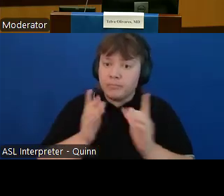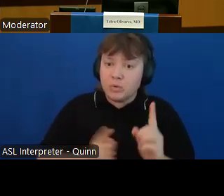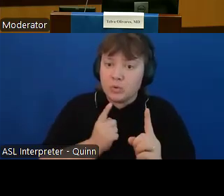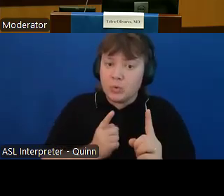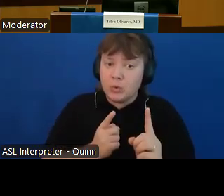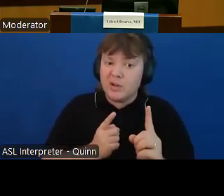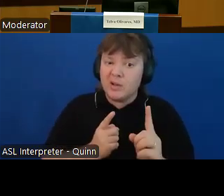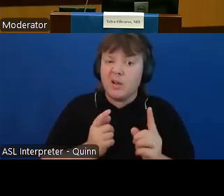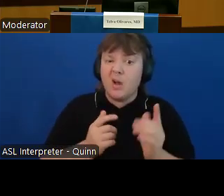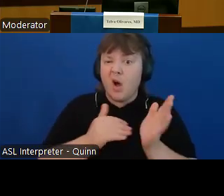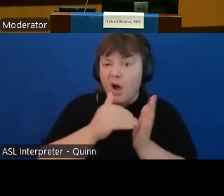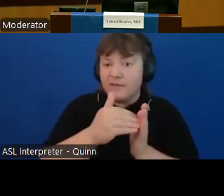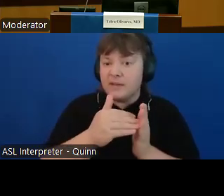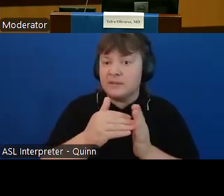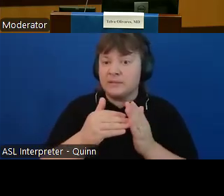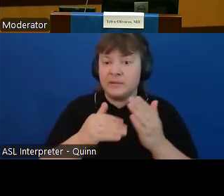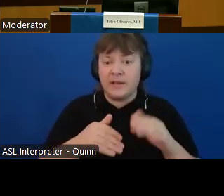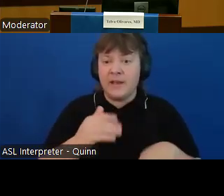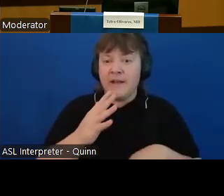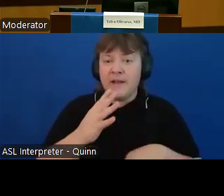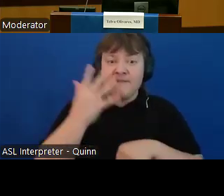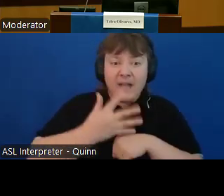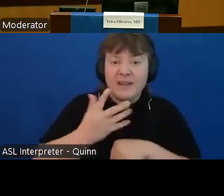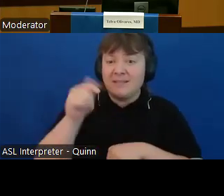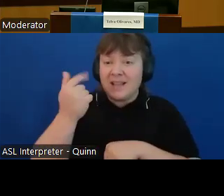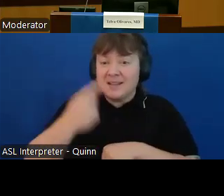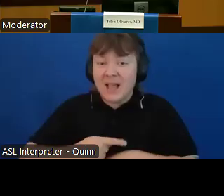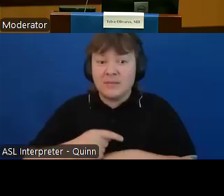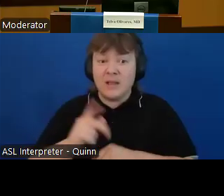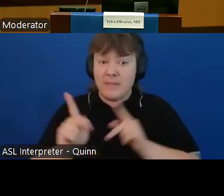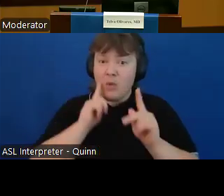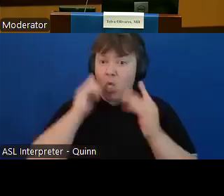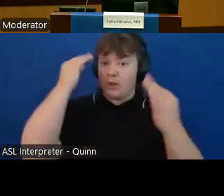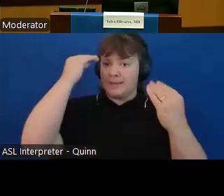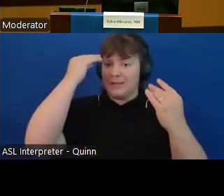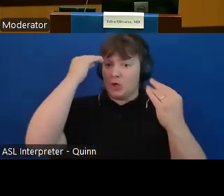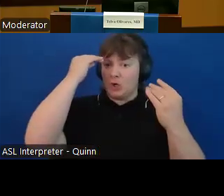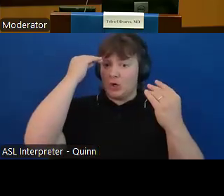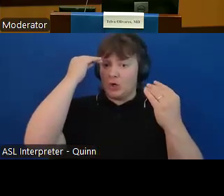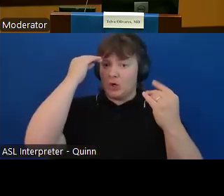five to 10 times that are the numbers of folks who are considering it seriously for themselves